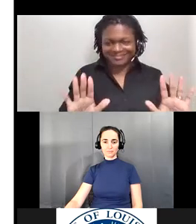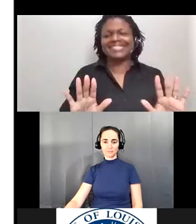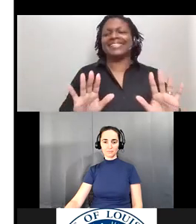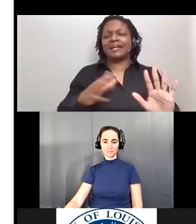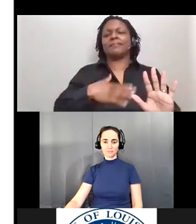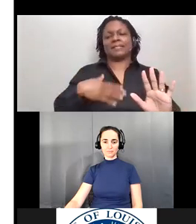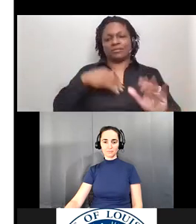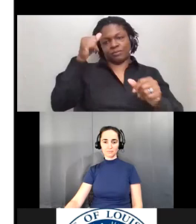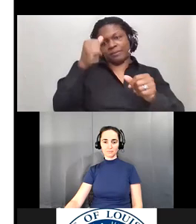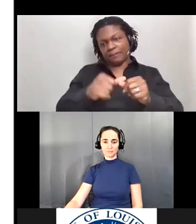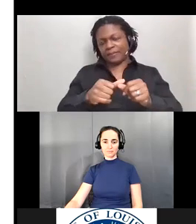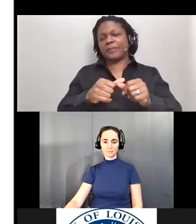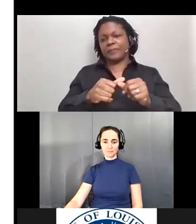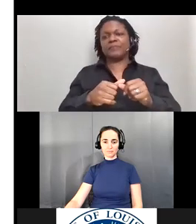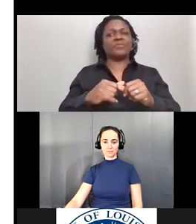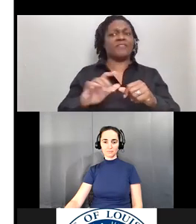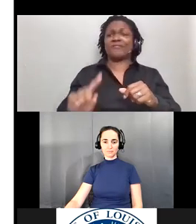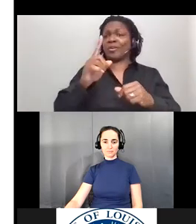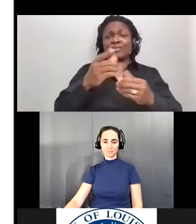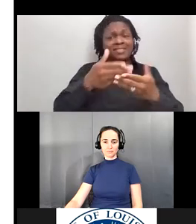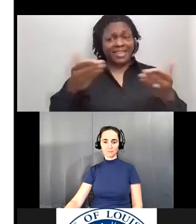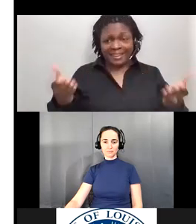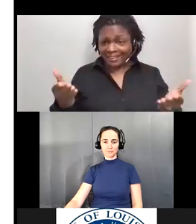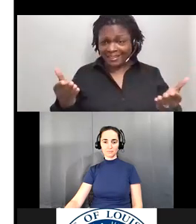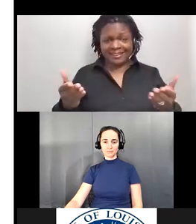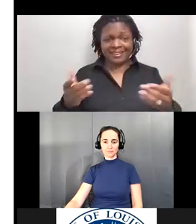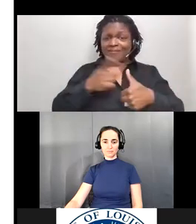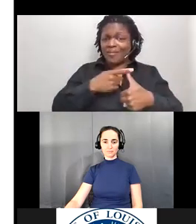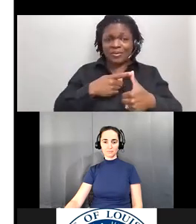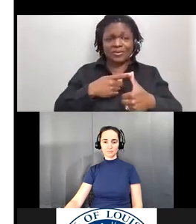enforcement and really the first one is 15:56:57 following lawful orders of police